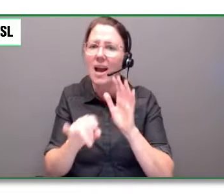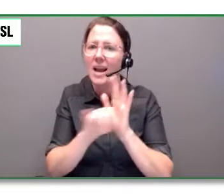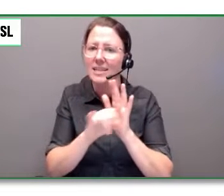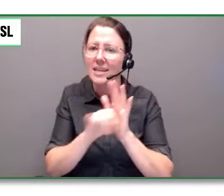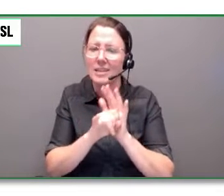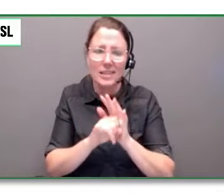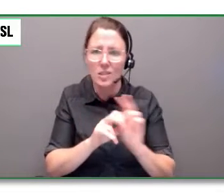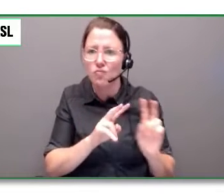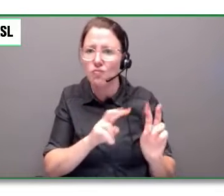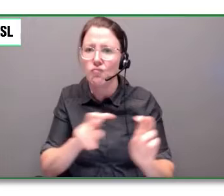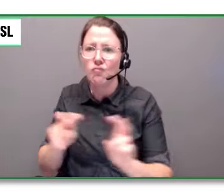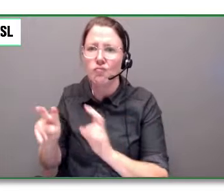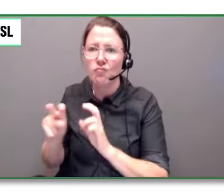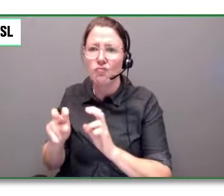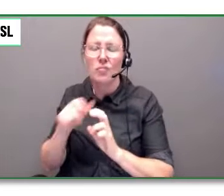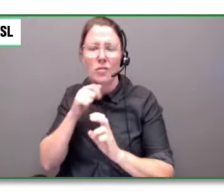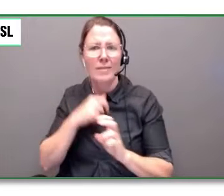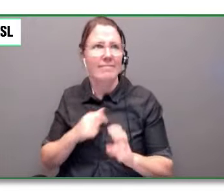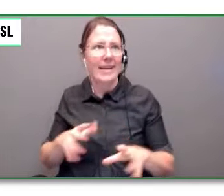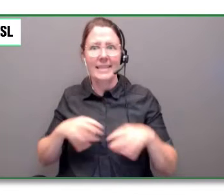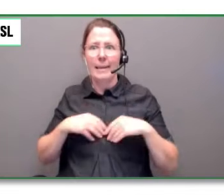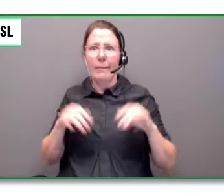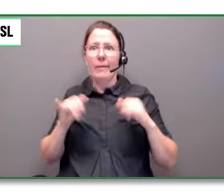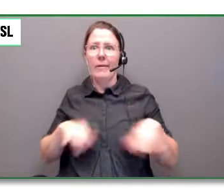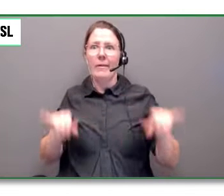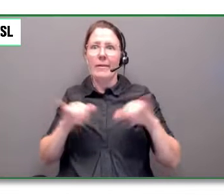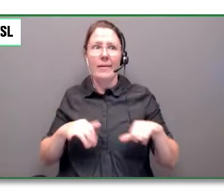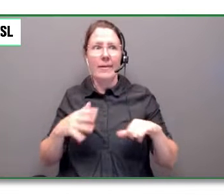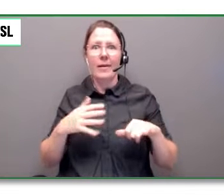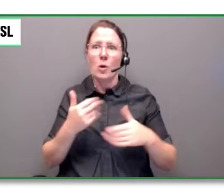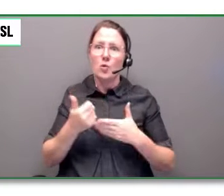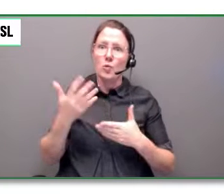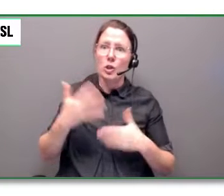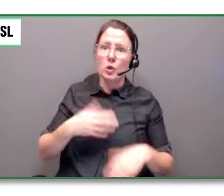that has been the kind of the foundations of the movement.